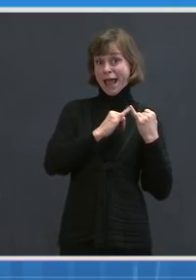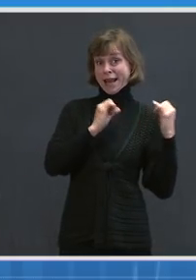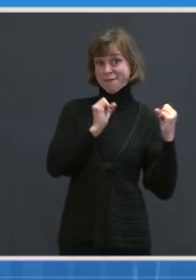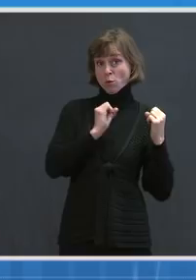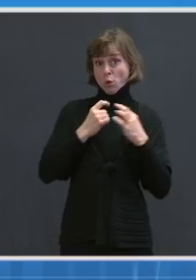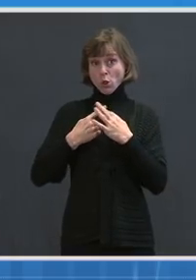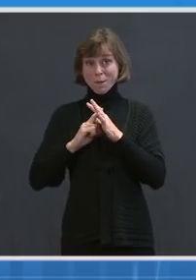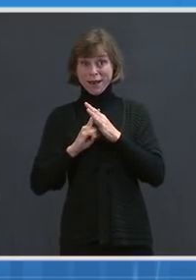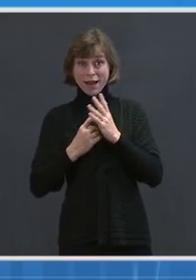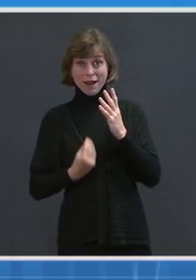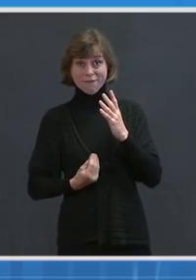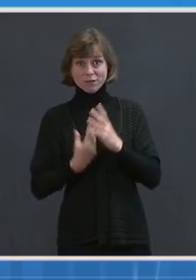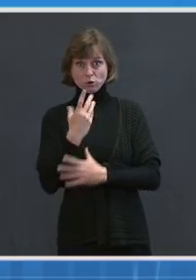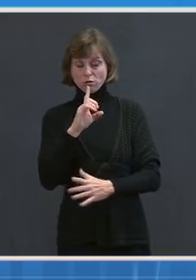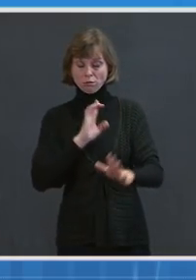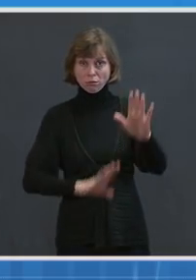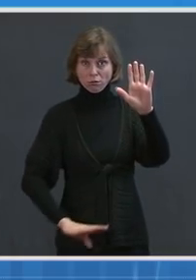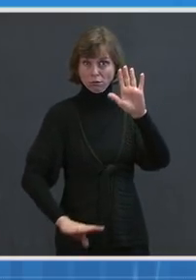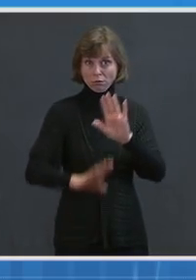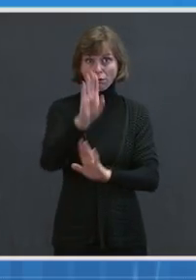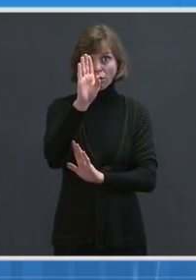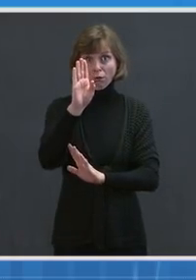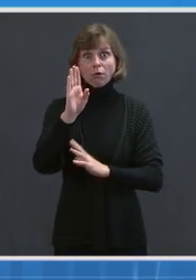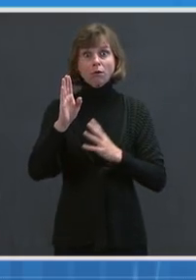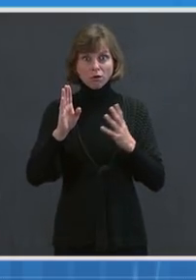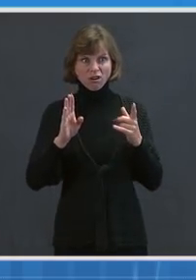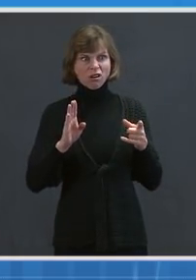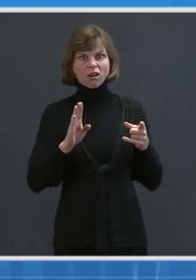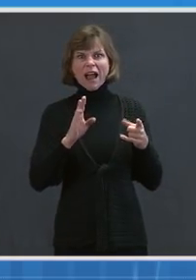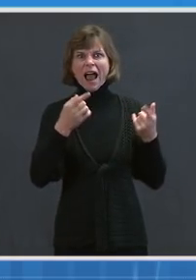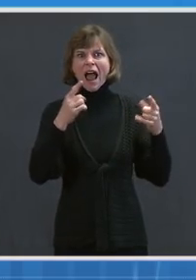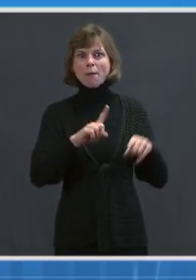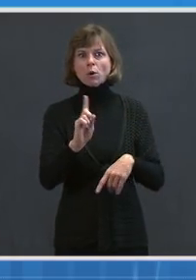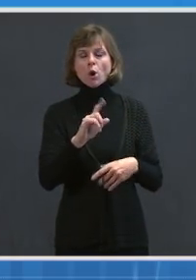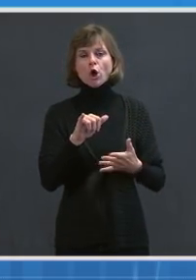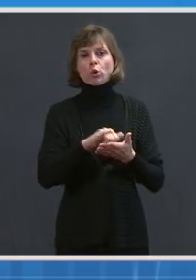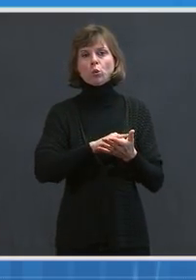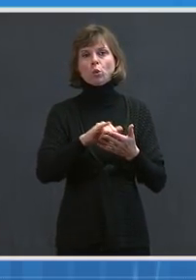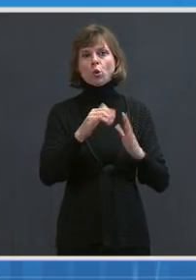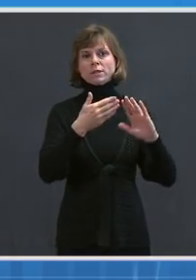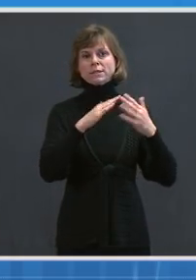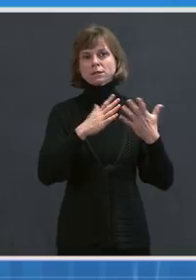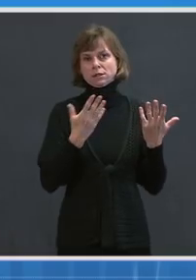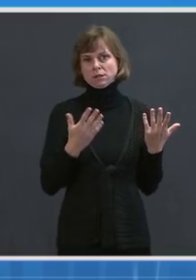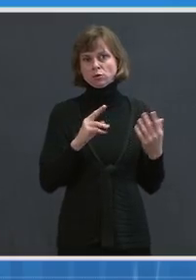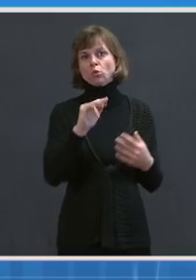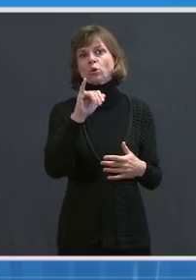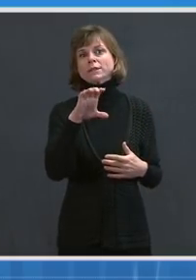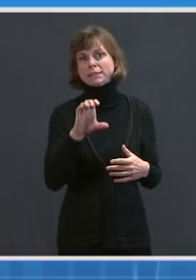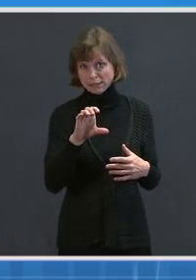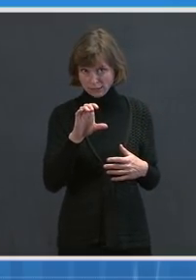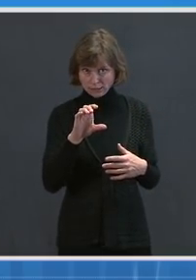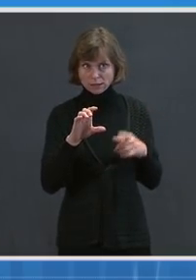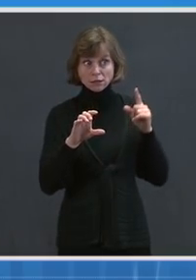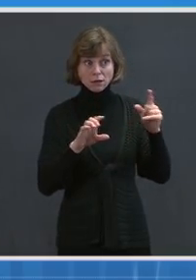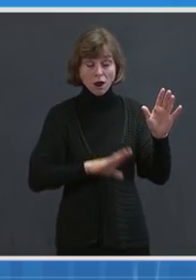we had a surge that was dominated by the New York Metropolitan Area. After the surge, what we came down